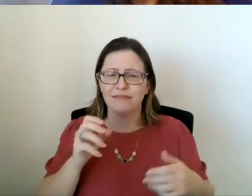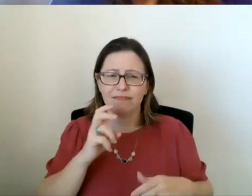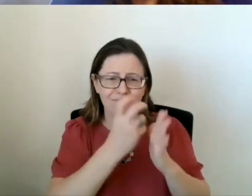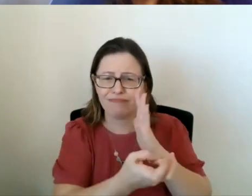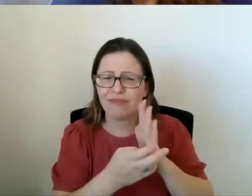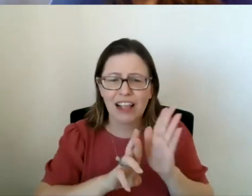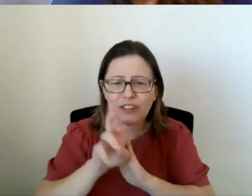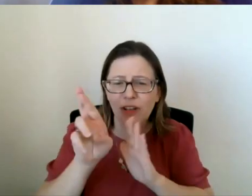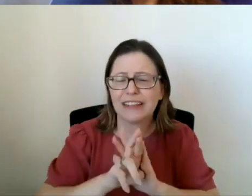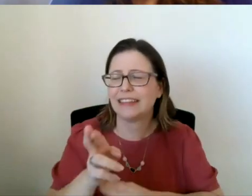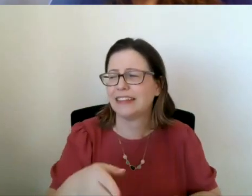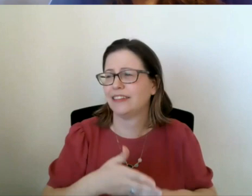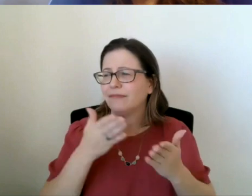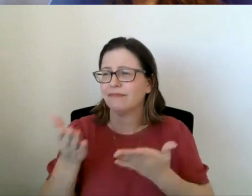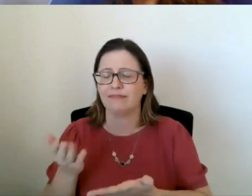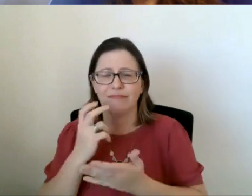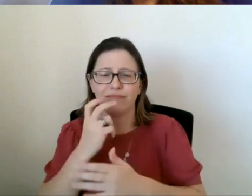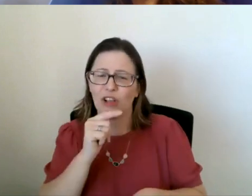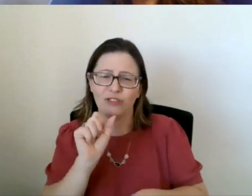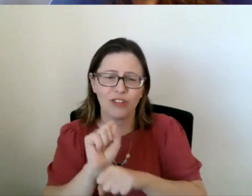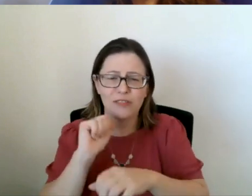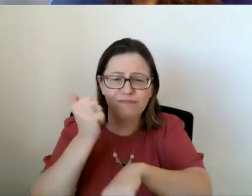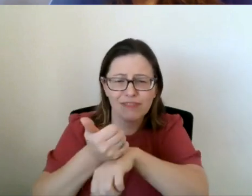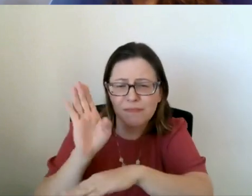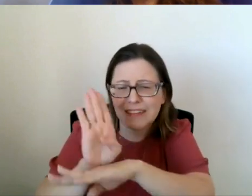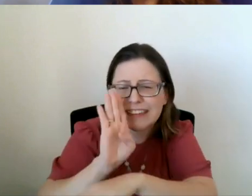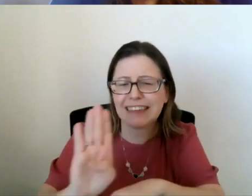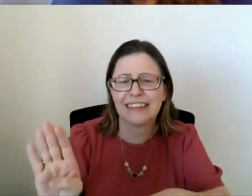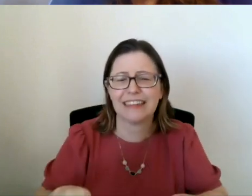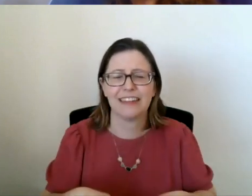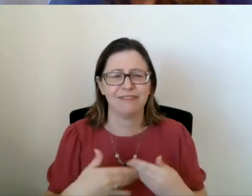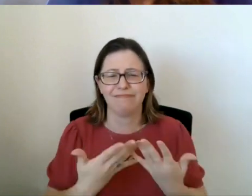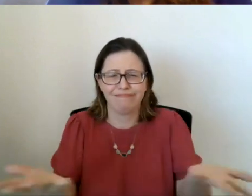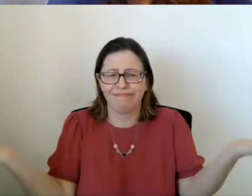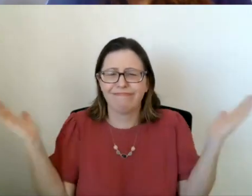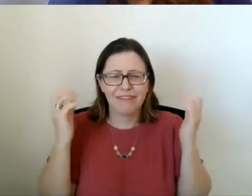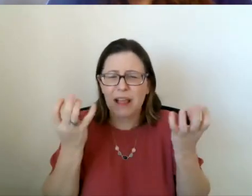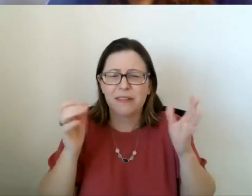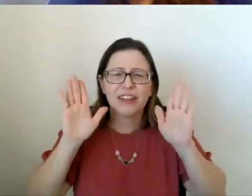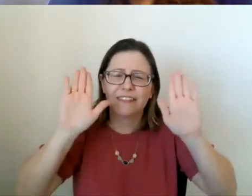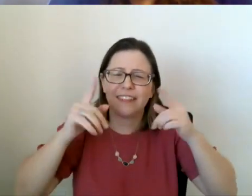myself, who are deaf who've become physicians, rocket scientists, they own their own businesses,